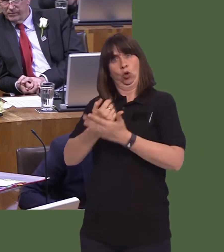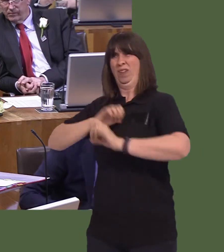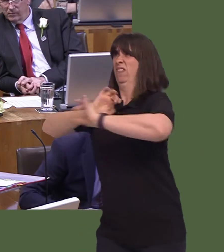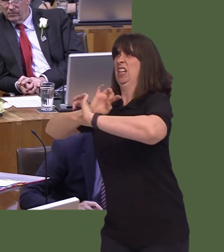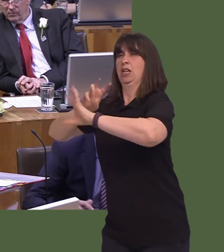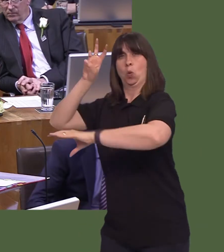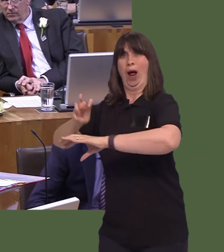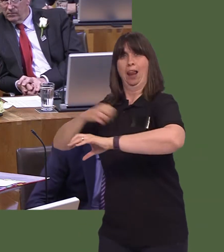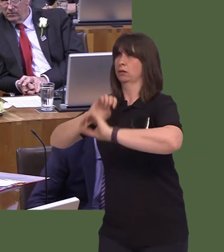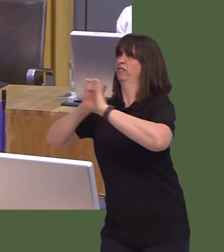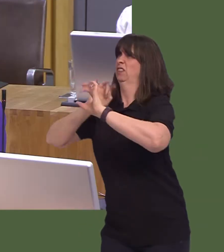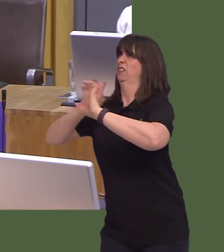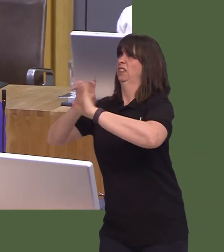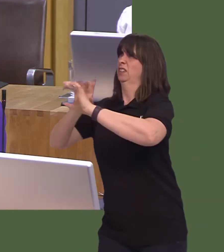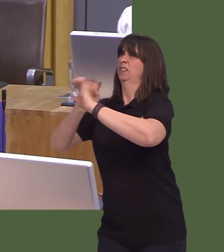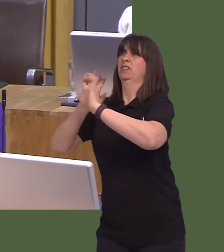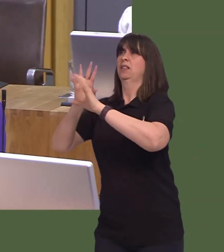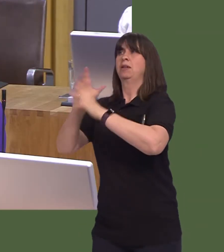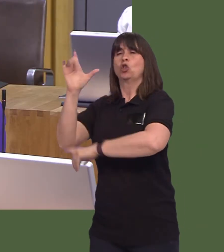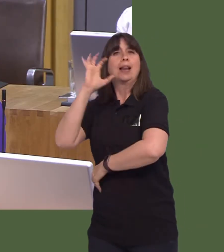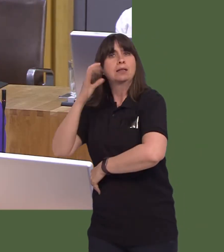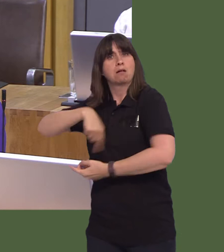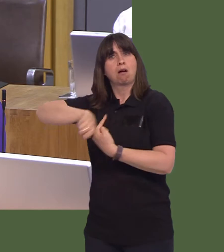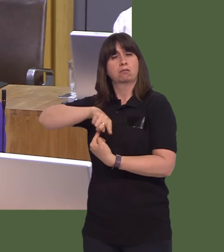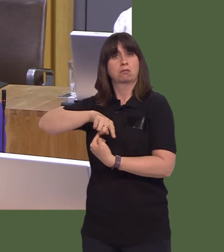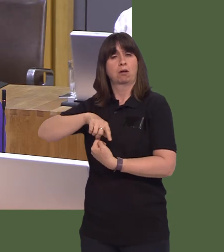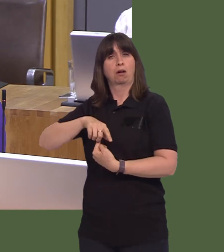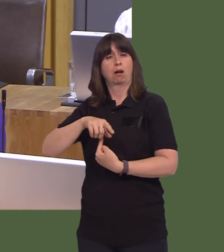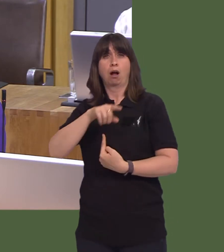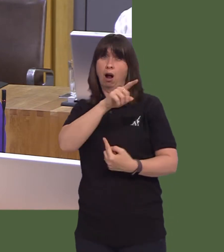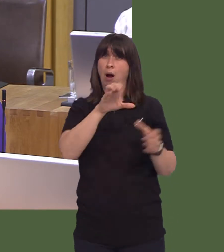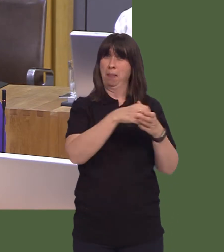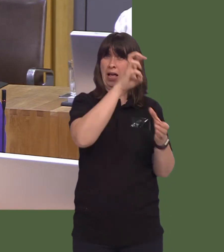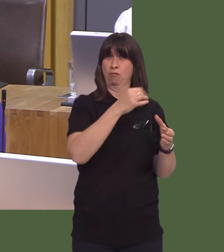I have to say, last weekóI listened to Plaid Cymru last week; it was almost as if there were two different debates.